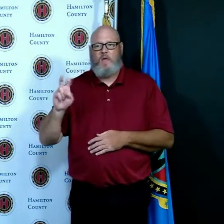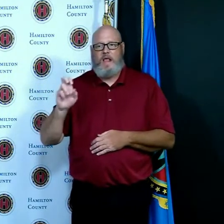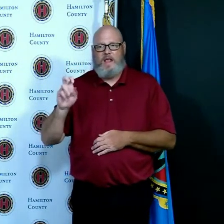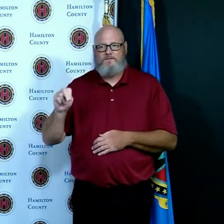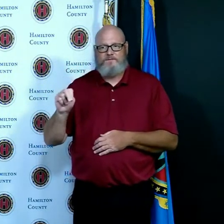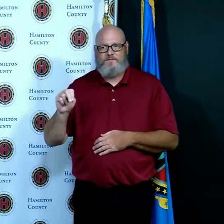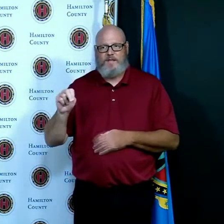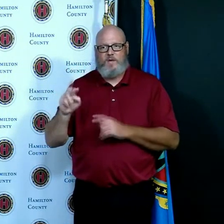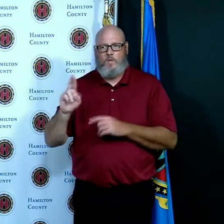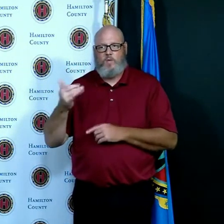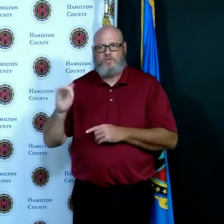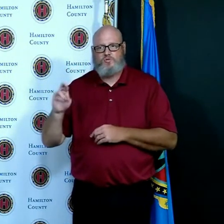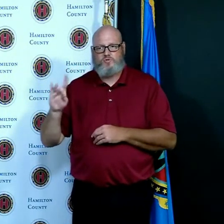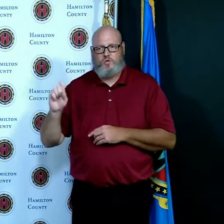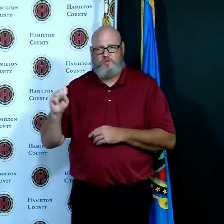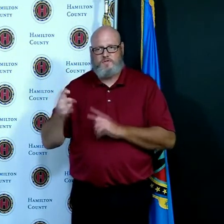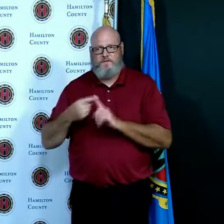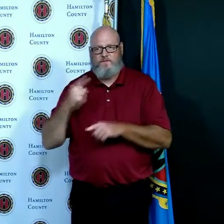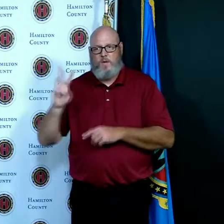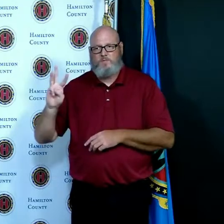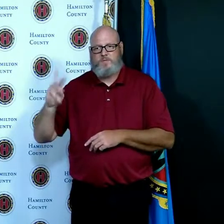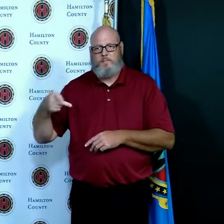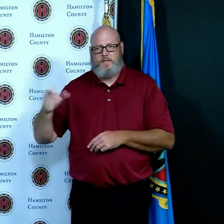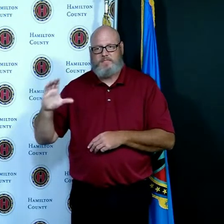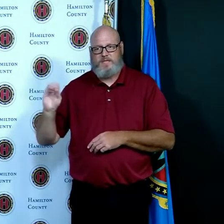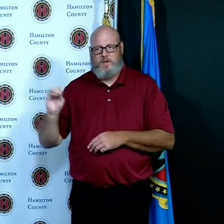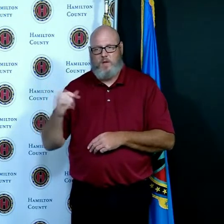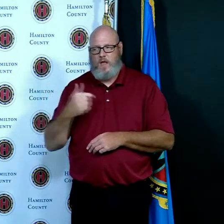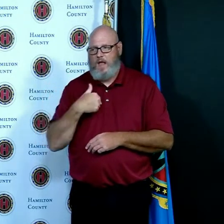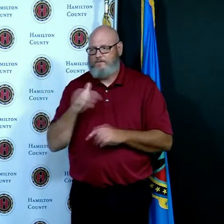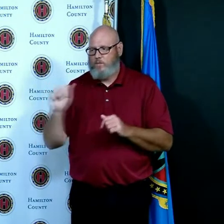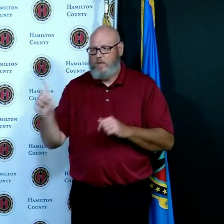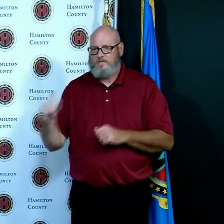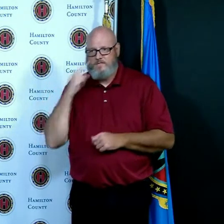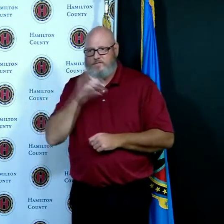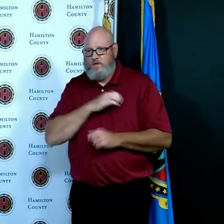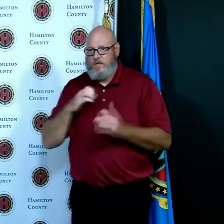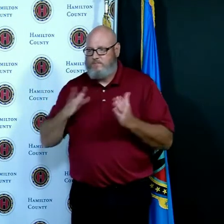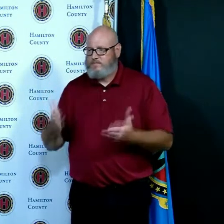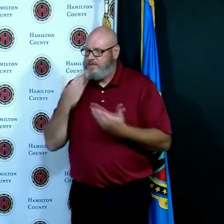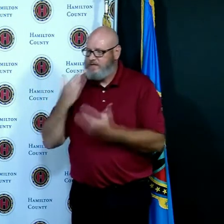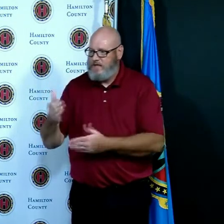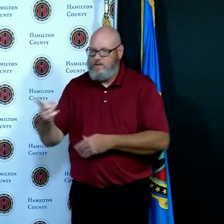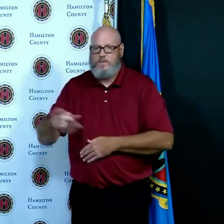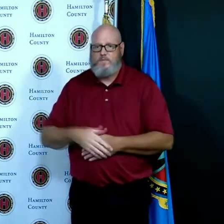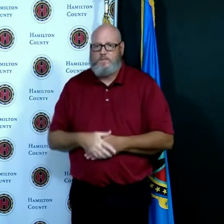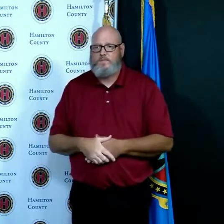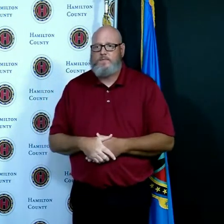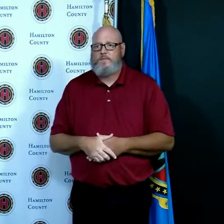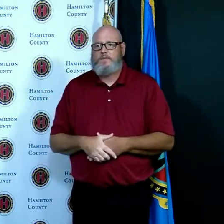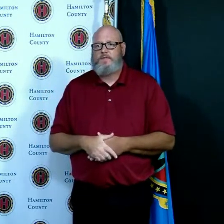Commissioner Driehaus hi good morning so later today